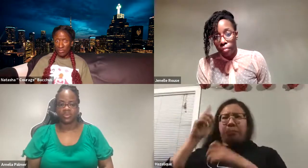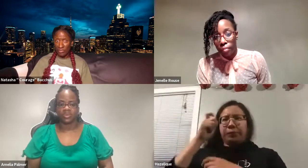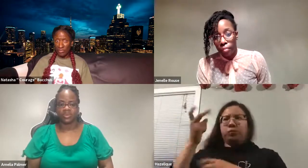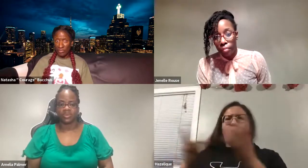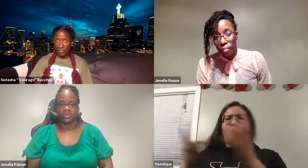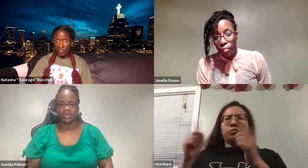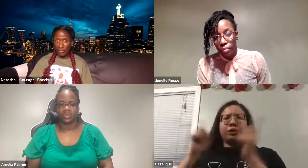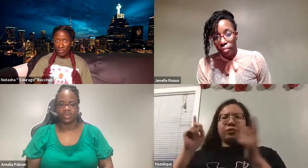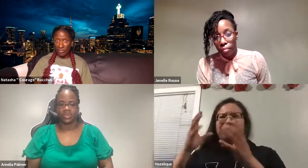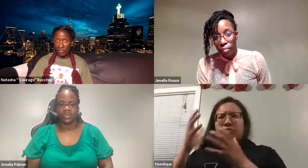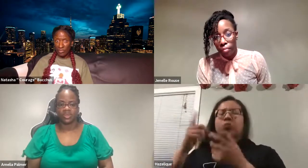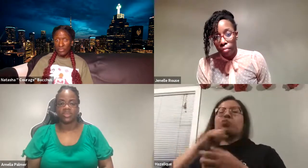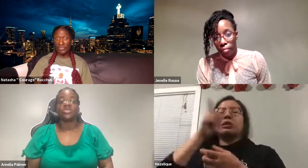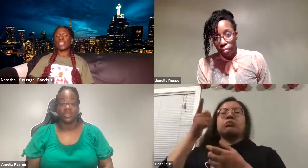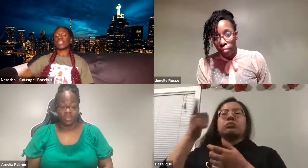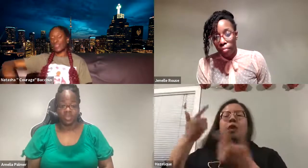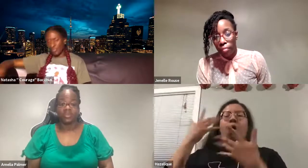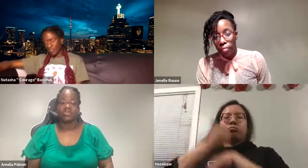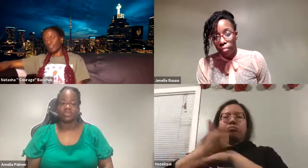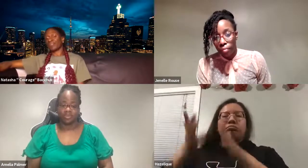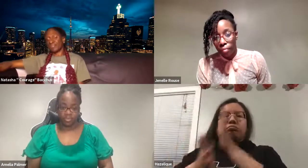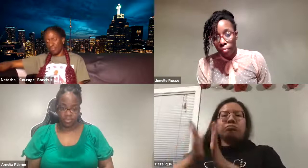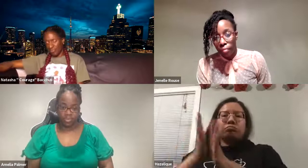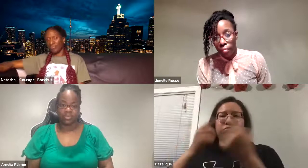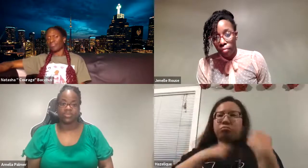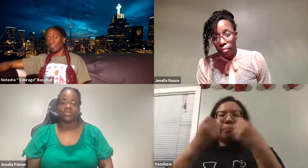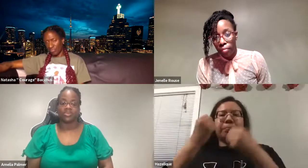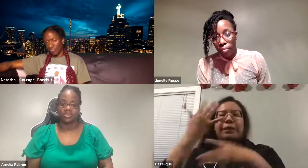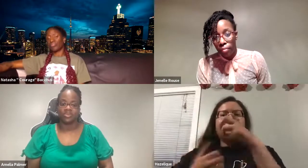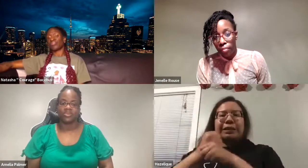you know how did they communicate? you know people had different languages and so